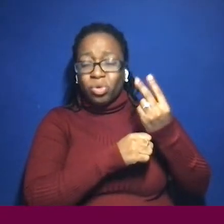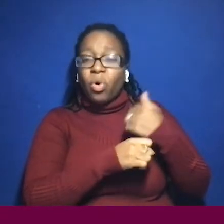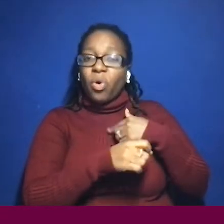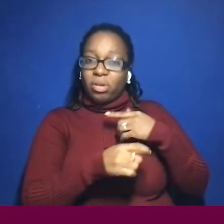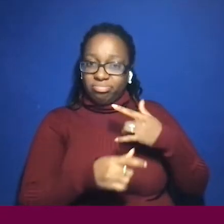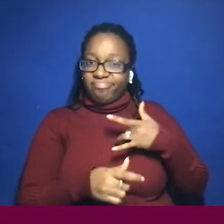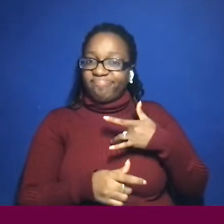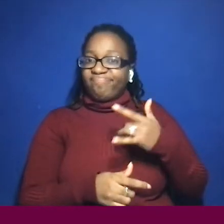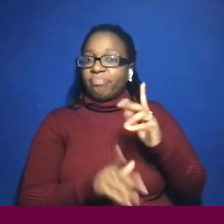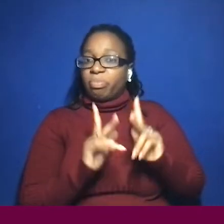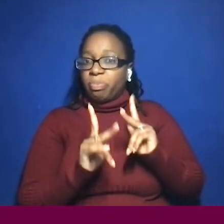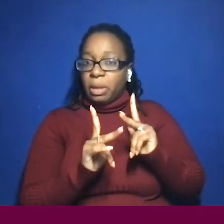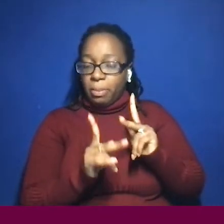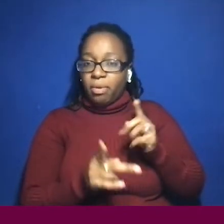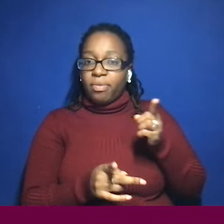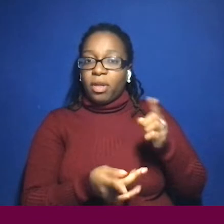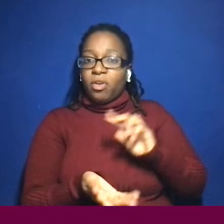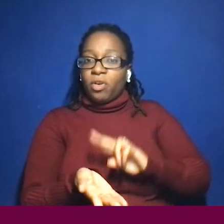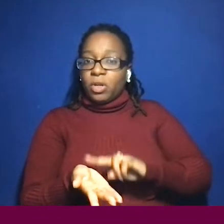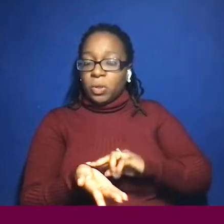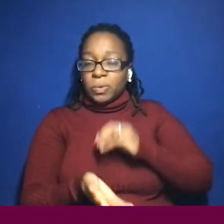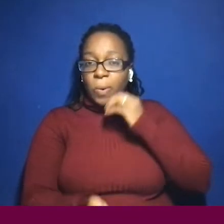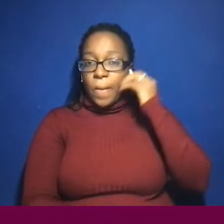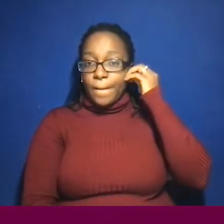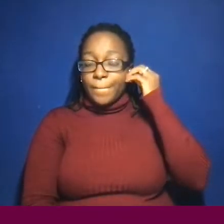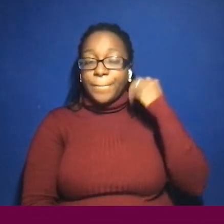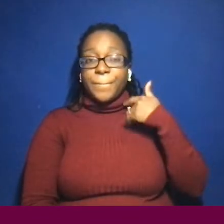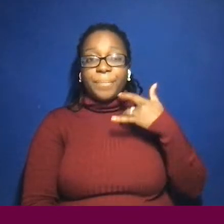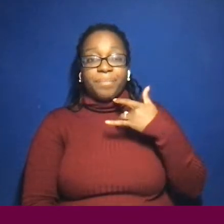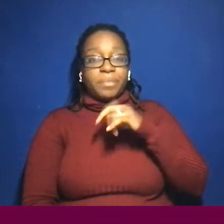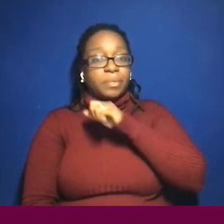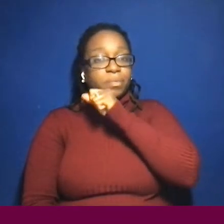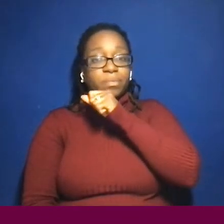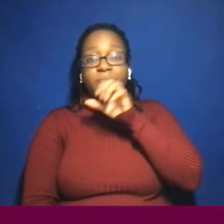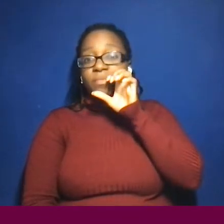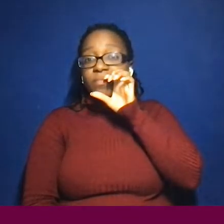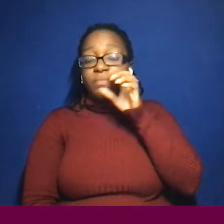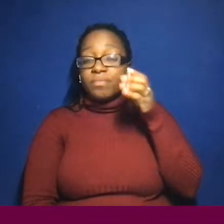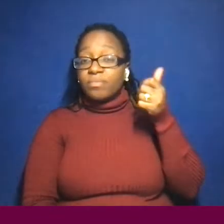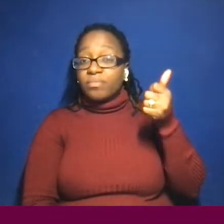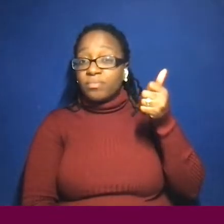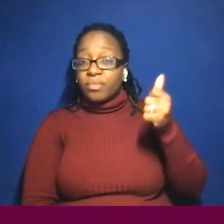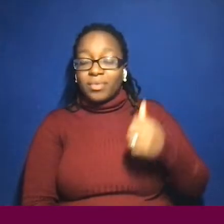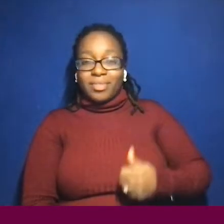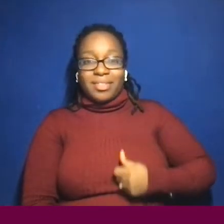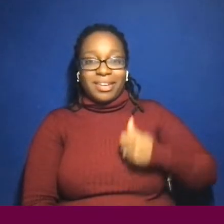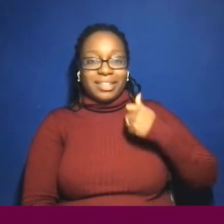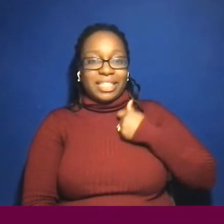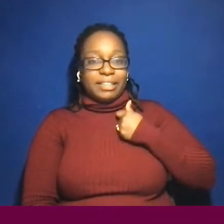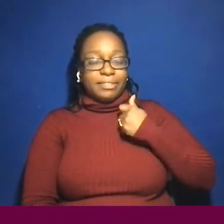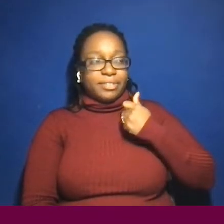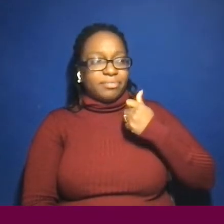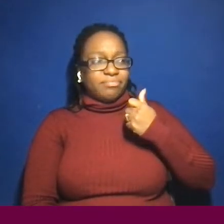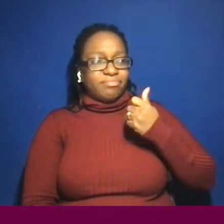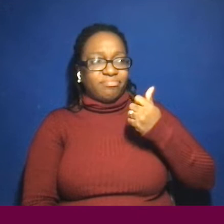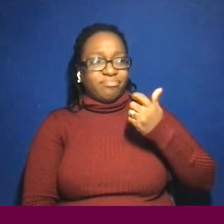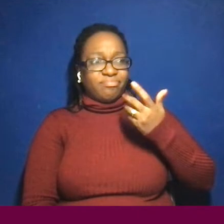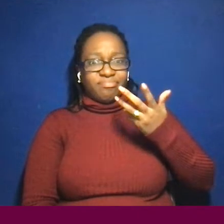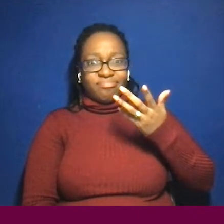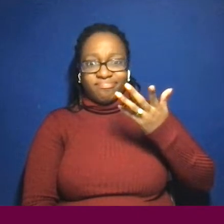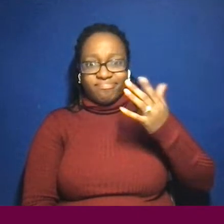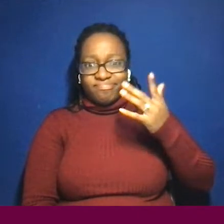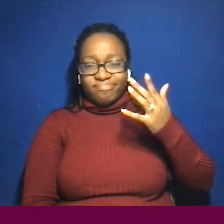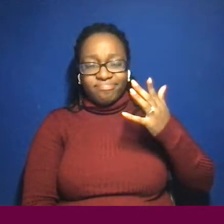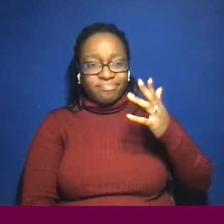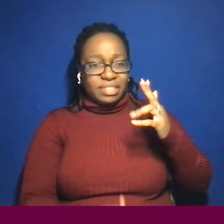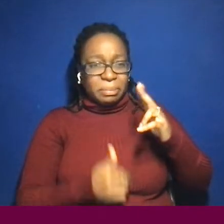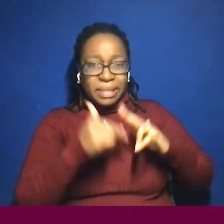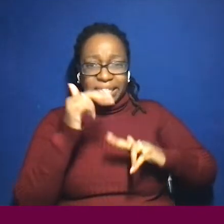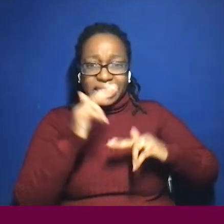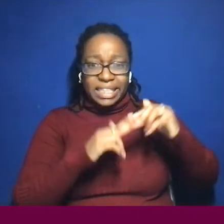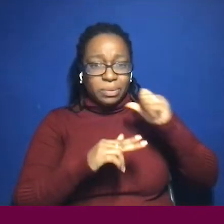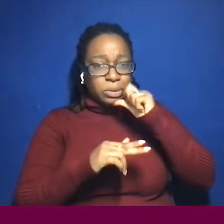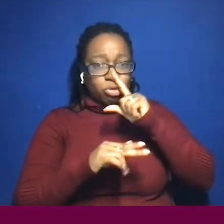homes and people also just seniors who lived in just housing buildings that weren't prepared.